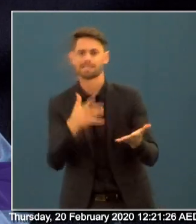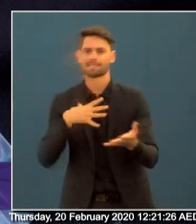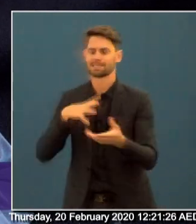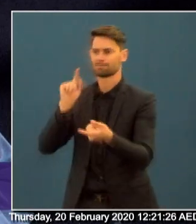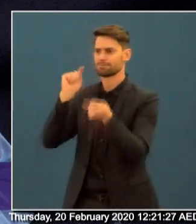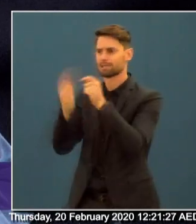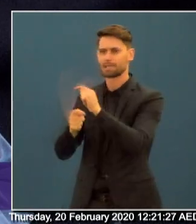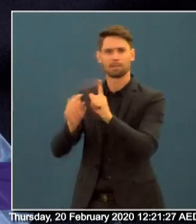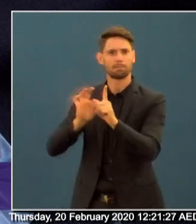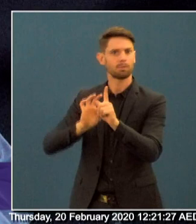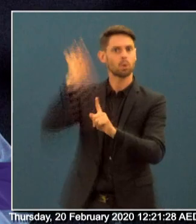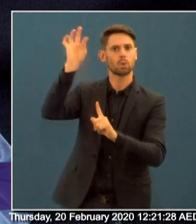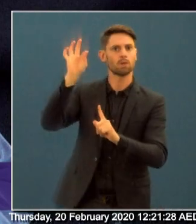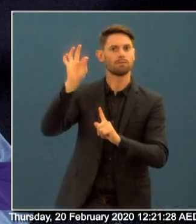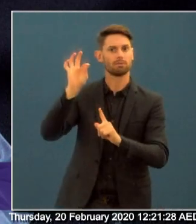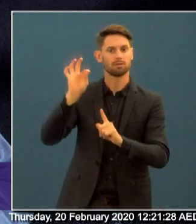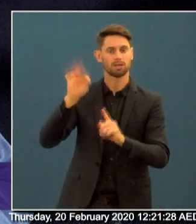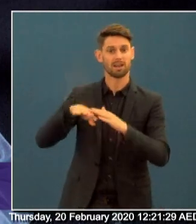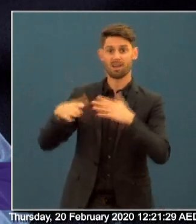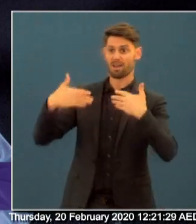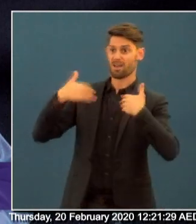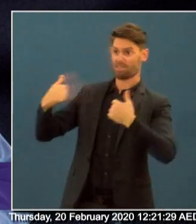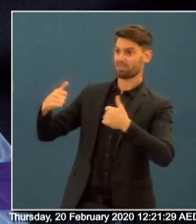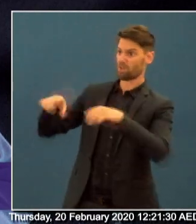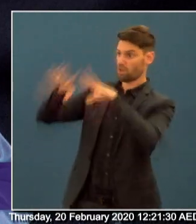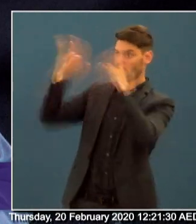and in health models — as health service models.